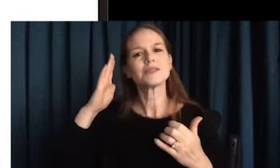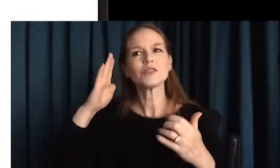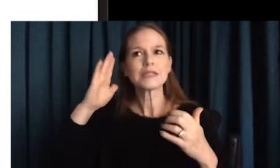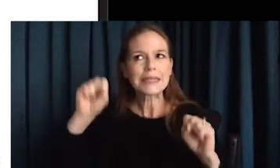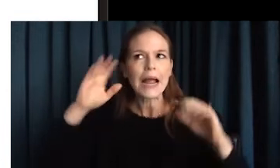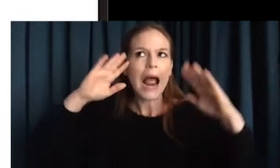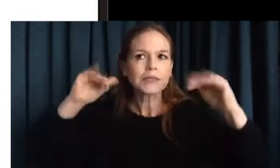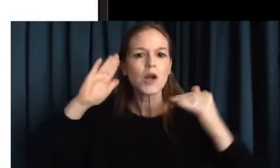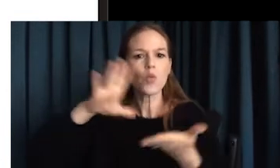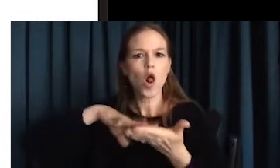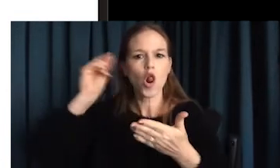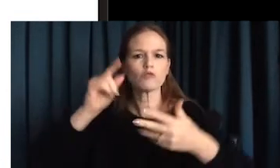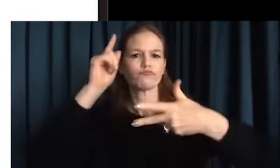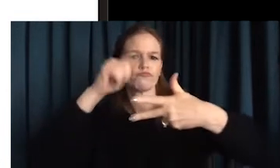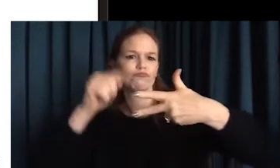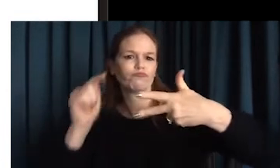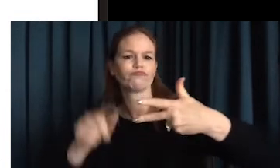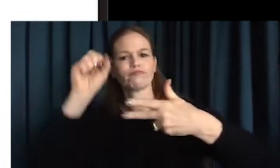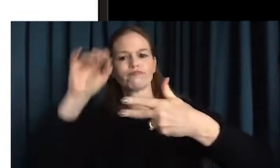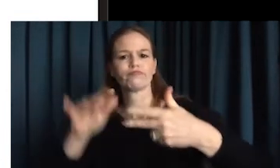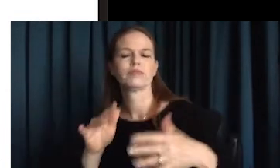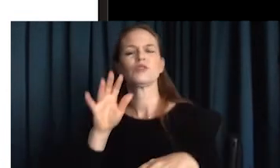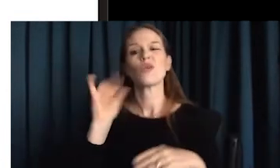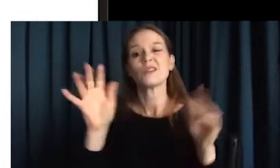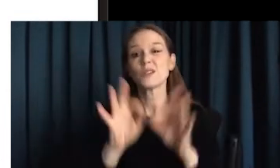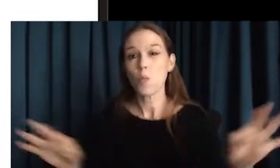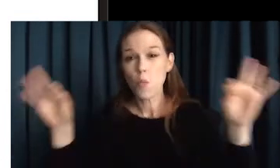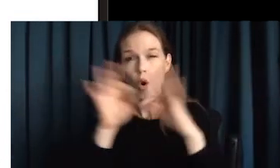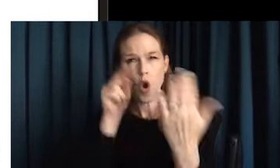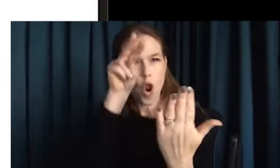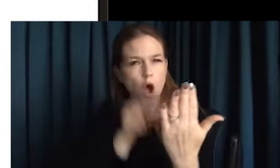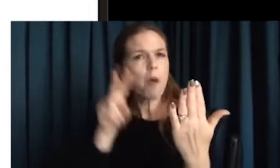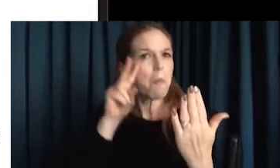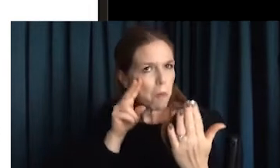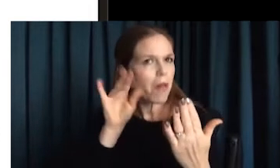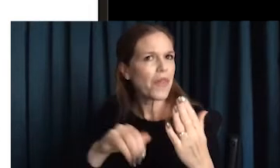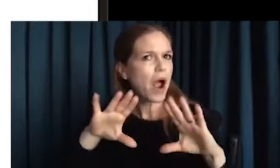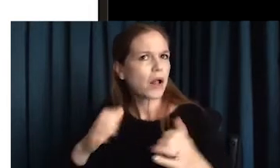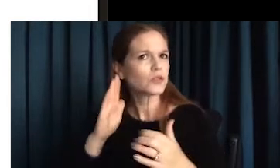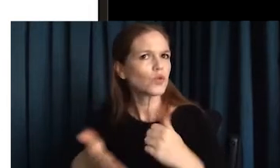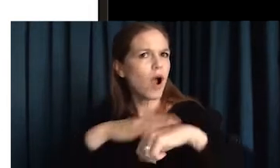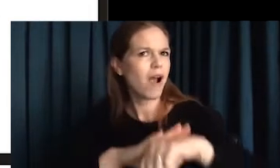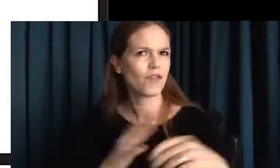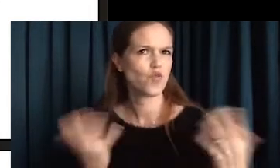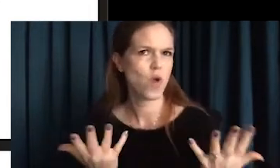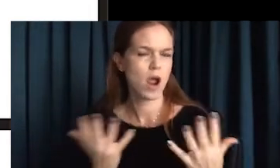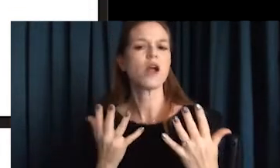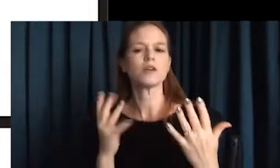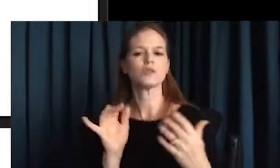So definitely keep an eye on those. That's important to know just what the class is going to be covering. So you know what to expect.